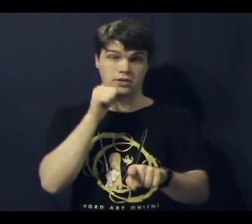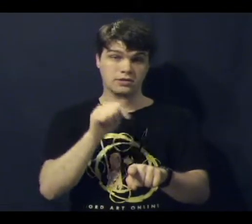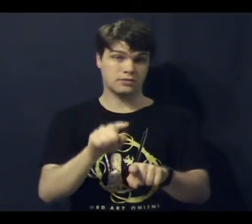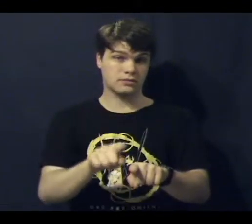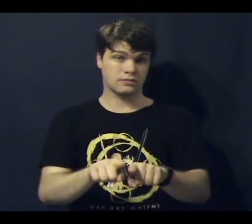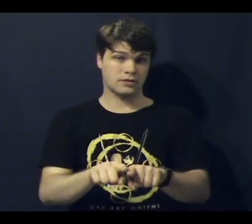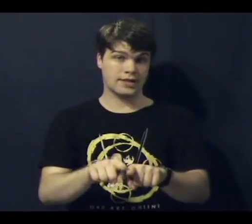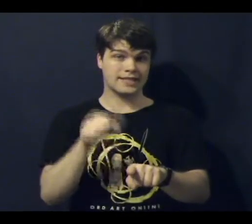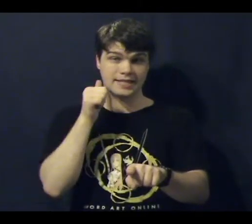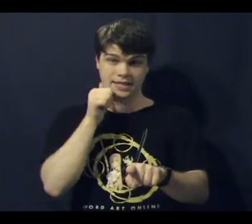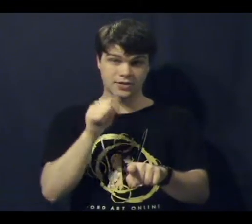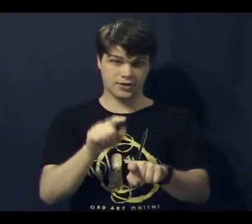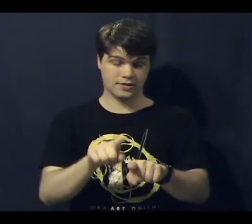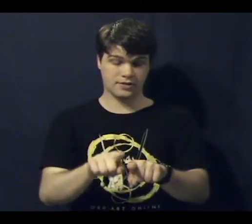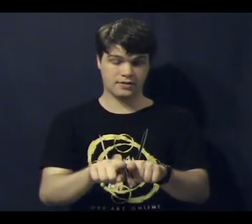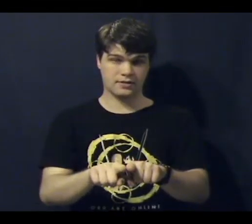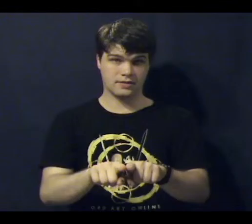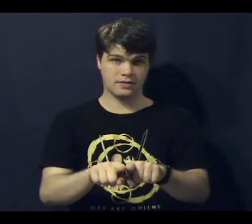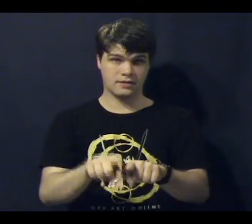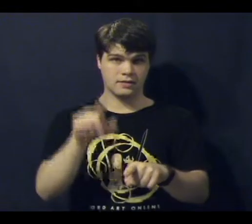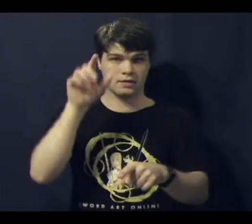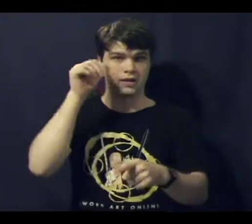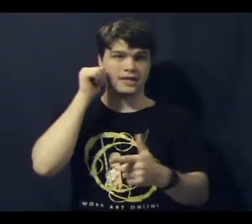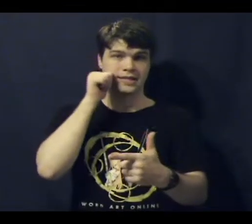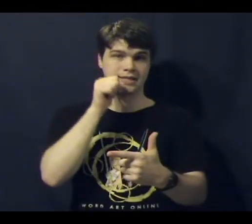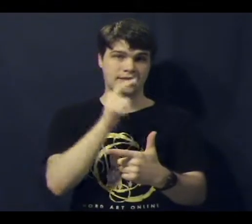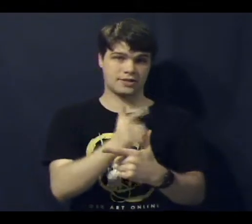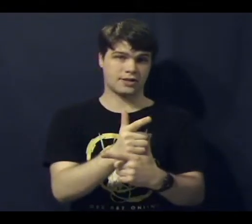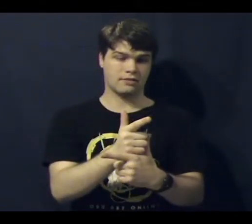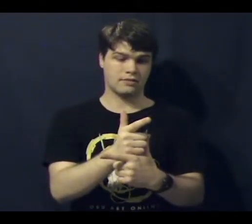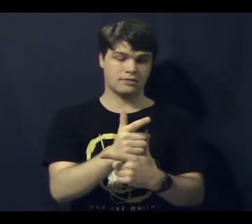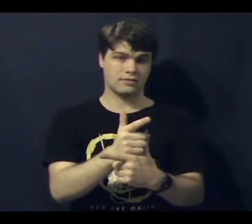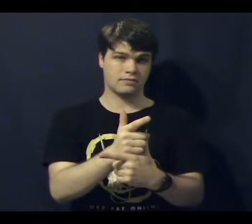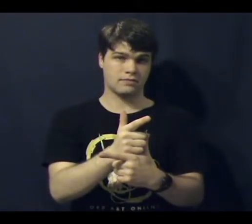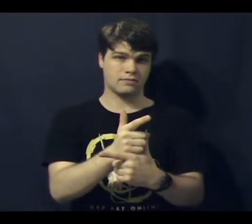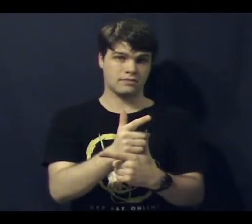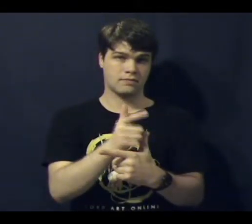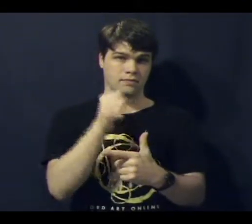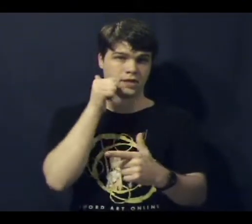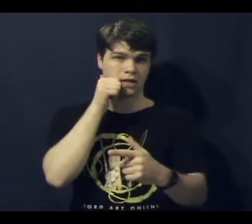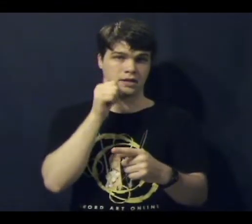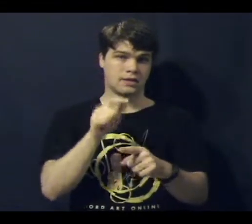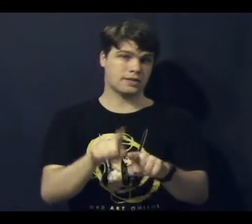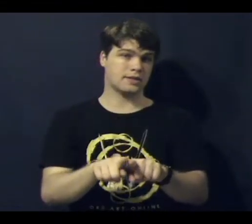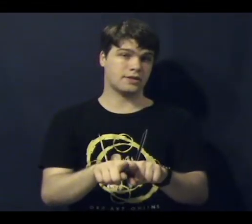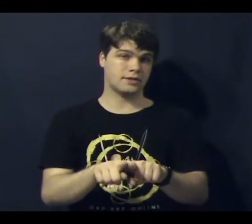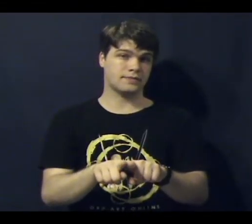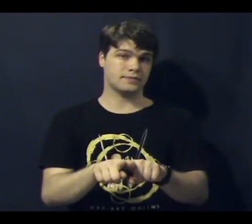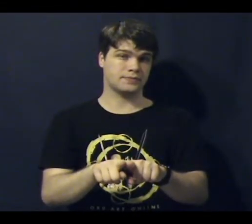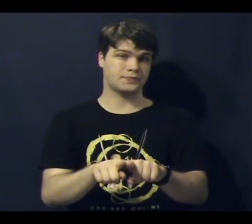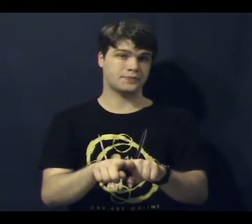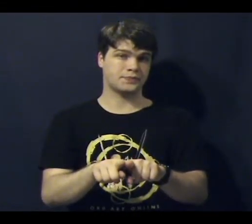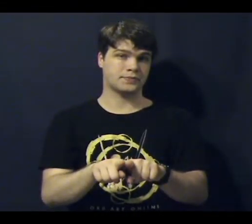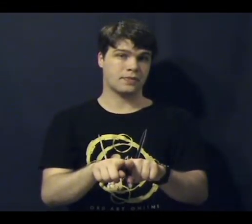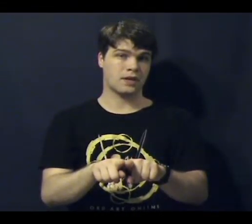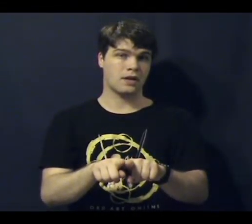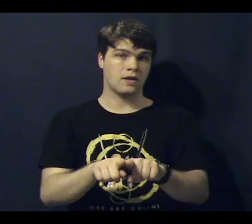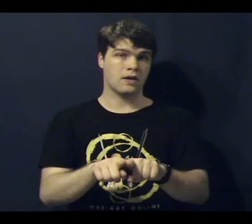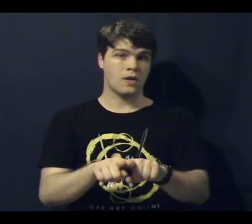it's sister. Sister. Sister.